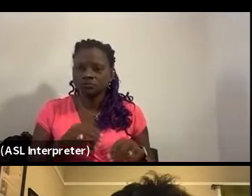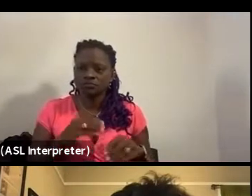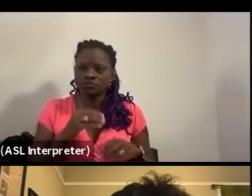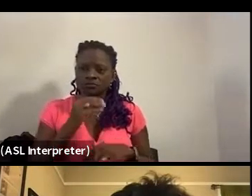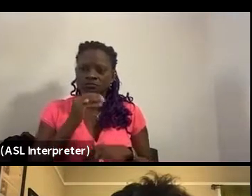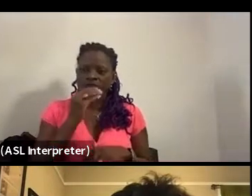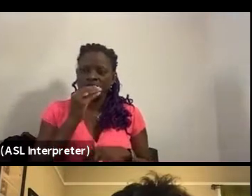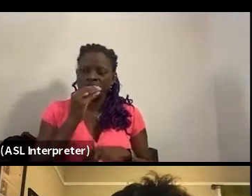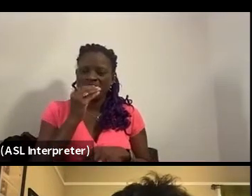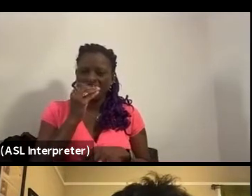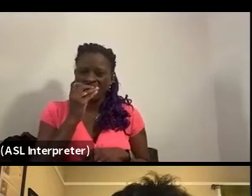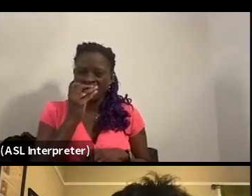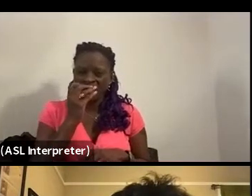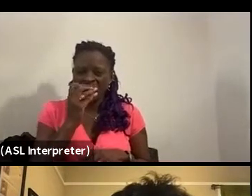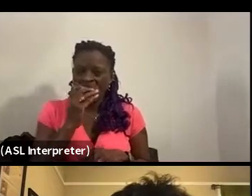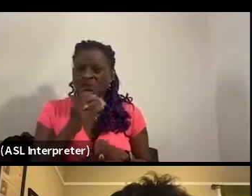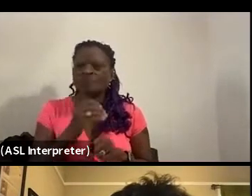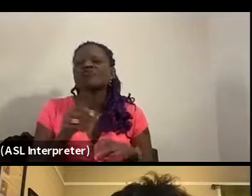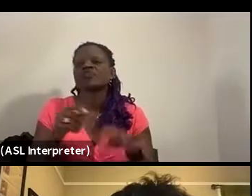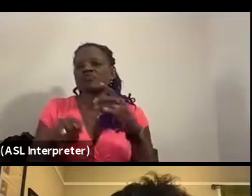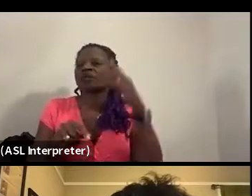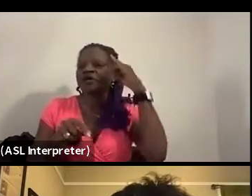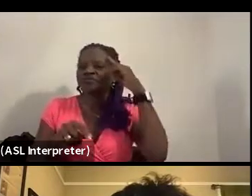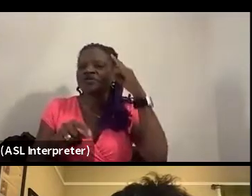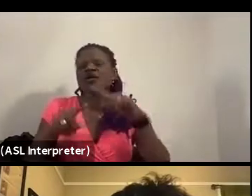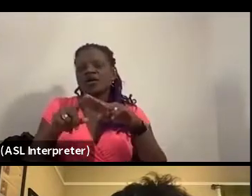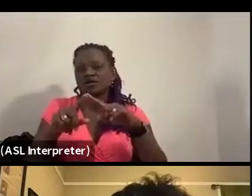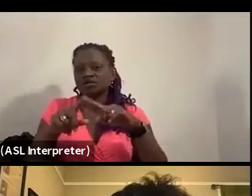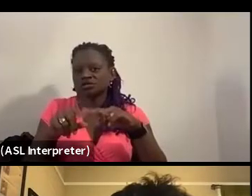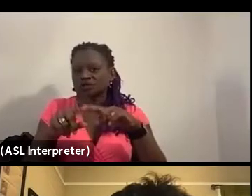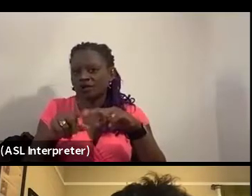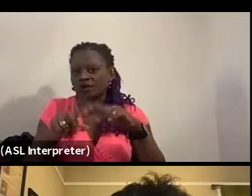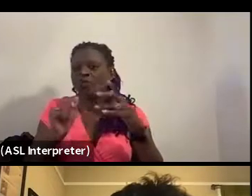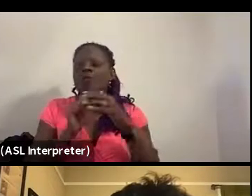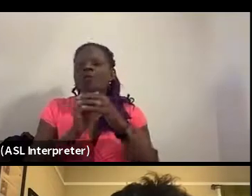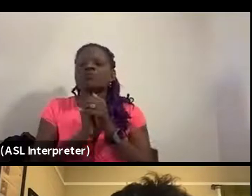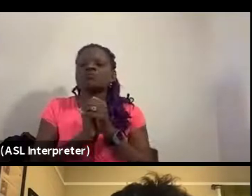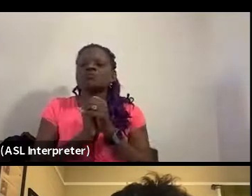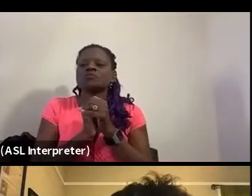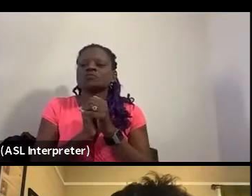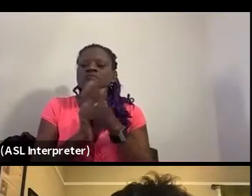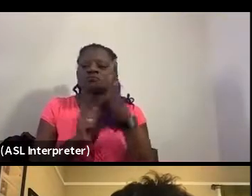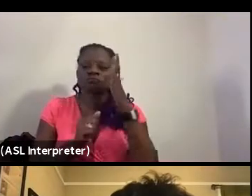depends on the population one is looking at. So we know that there is some vaccine hesitancy out there.